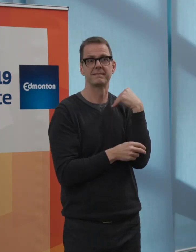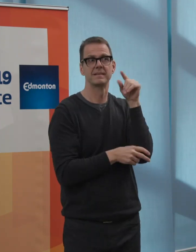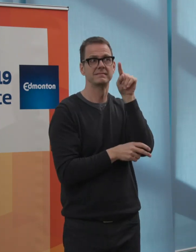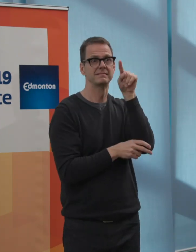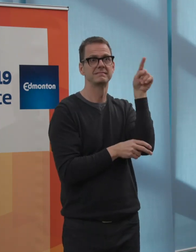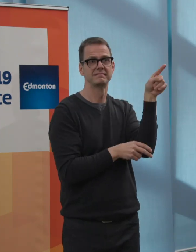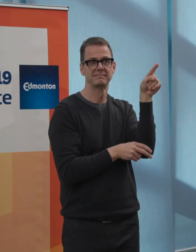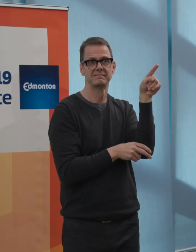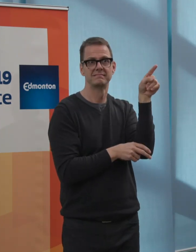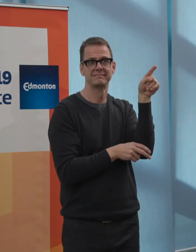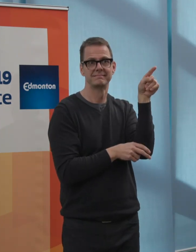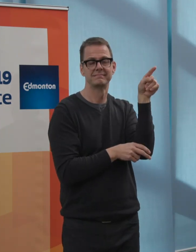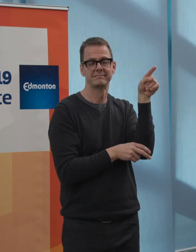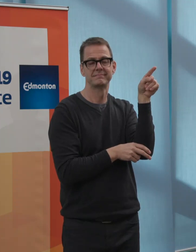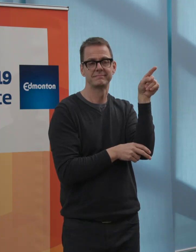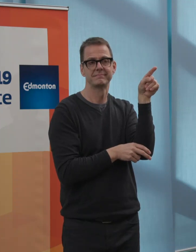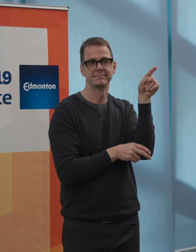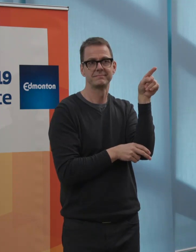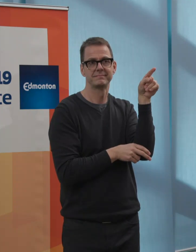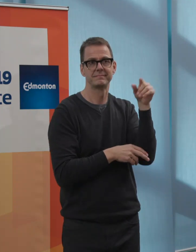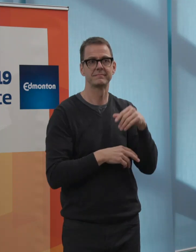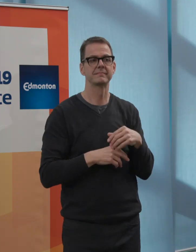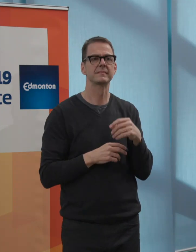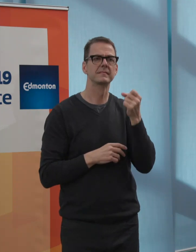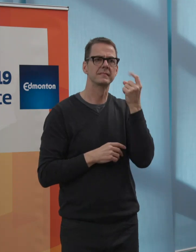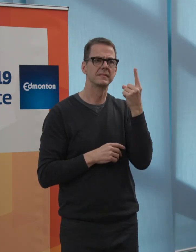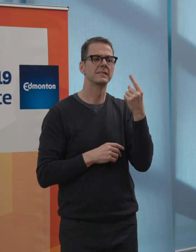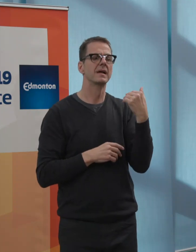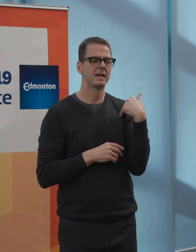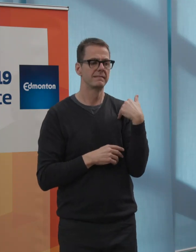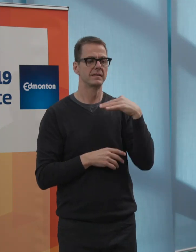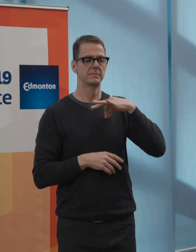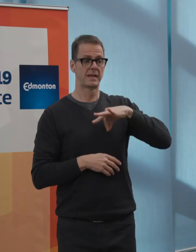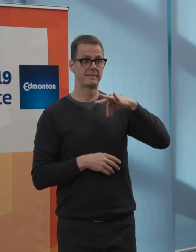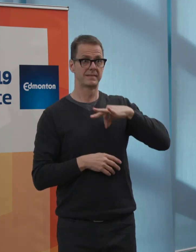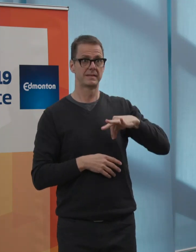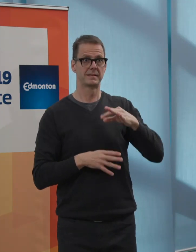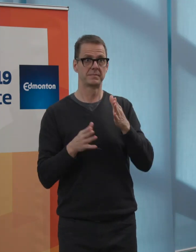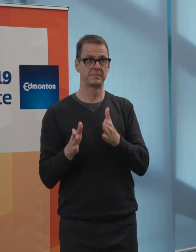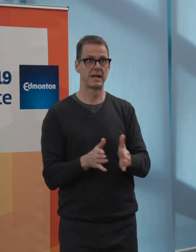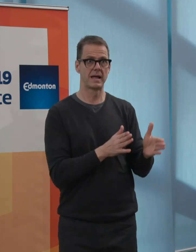that will ensure that our employees receive approximately 75% of their pay